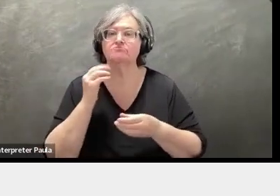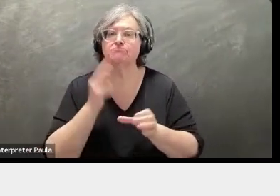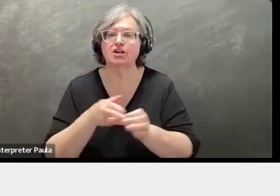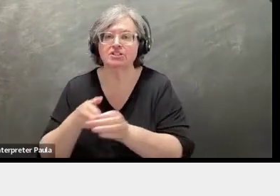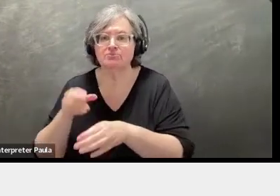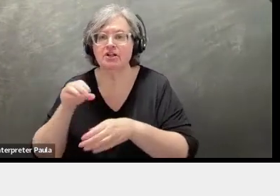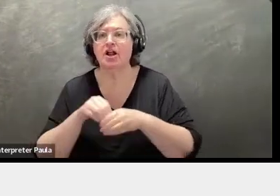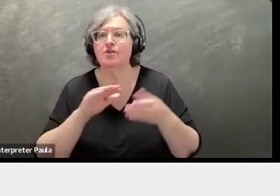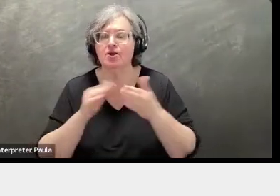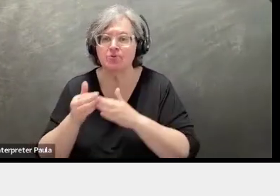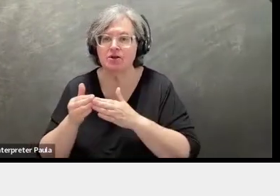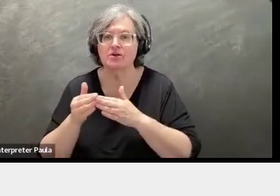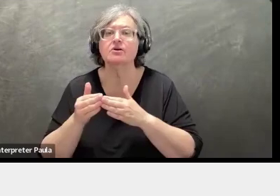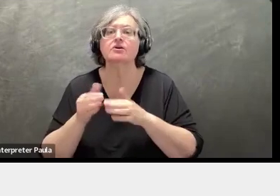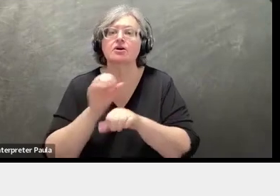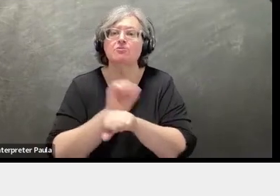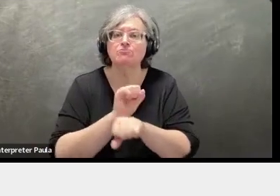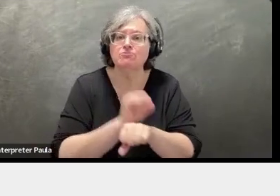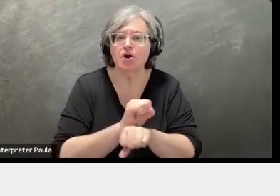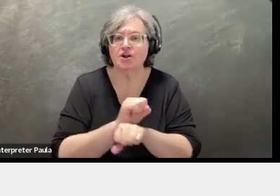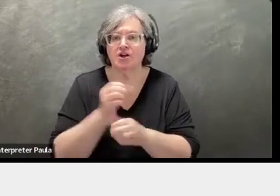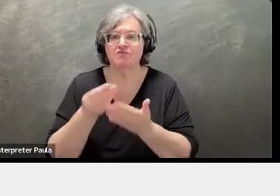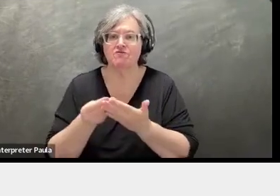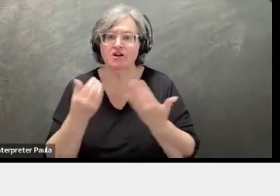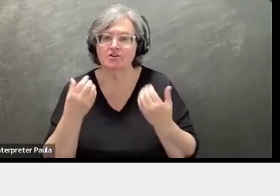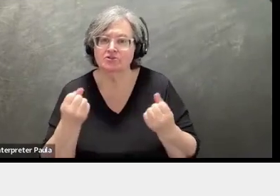employment and financial well being and independence and self